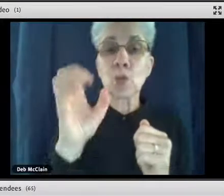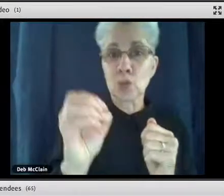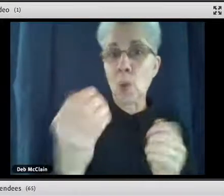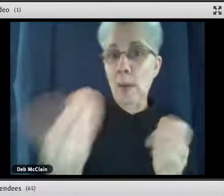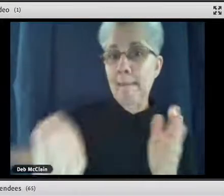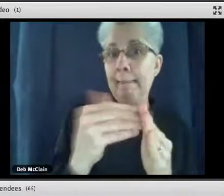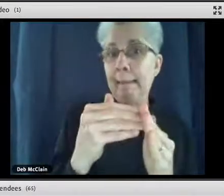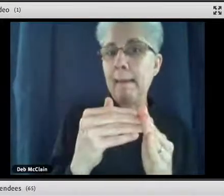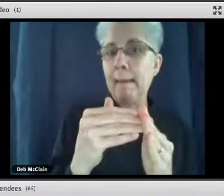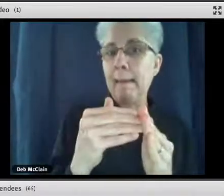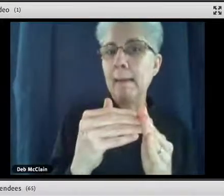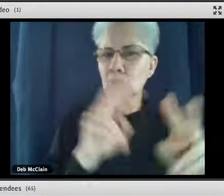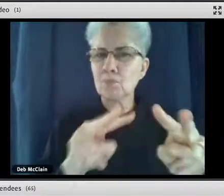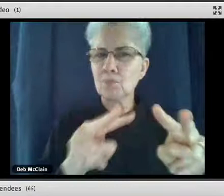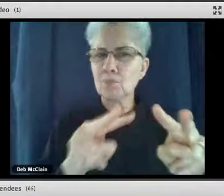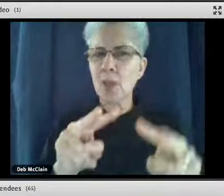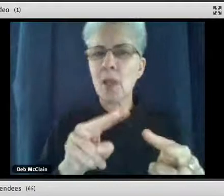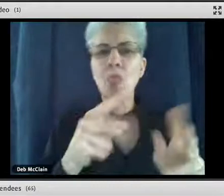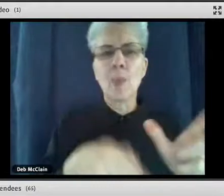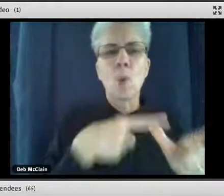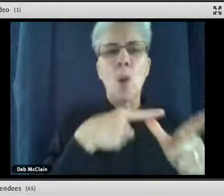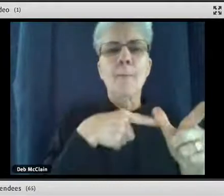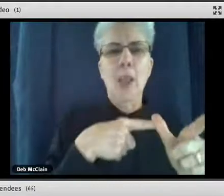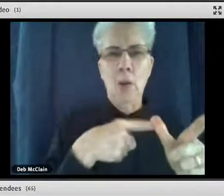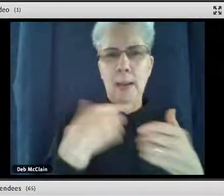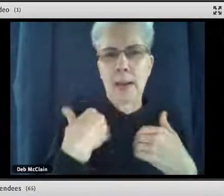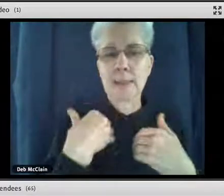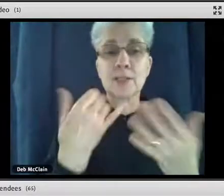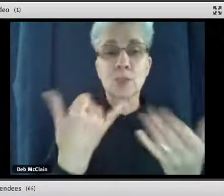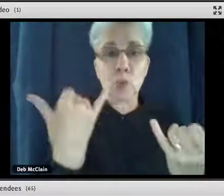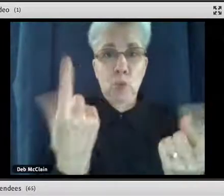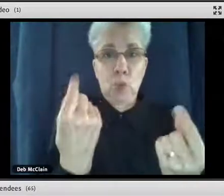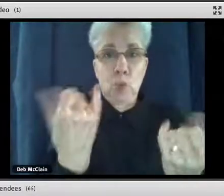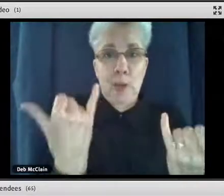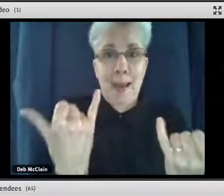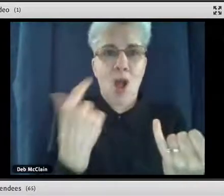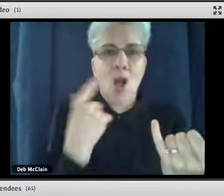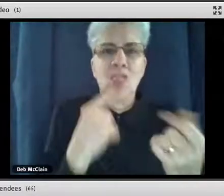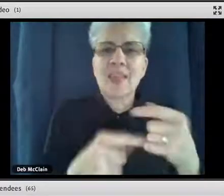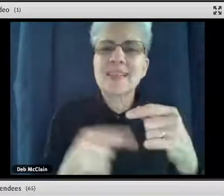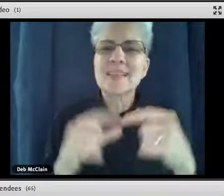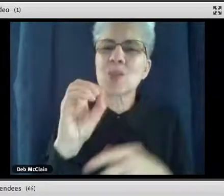Good. So once again, just about kind of the primary content. So what I want to do